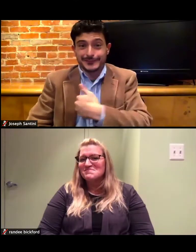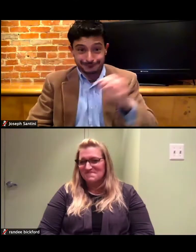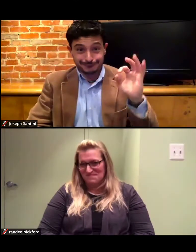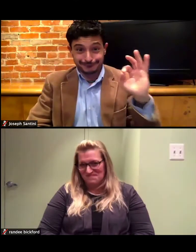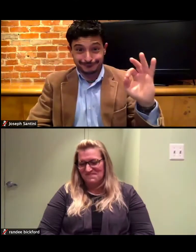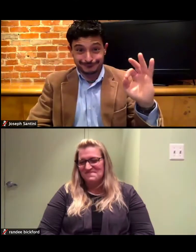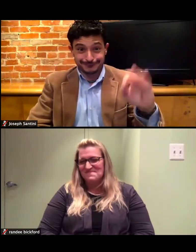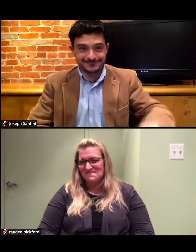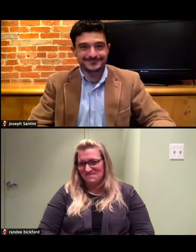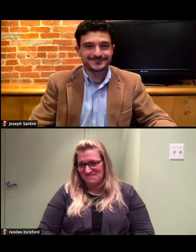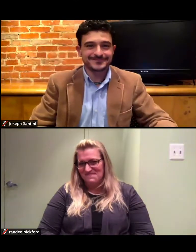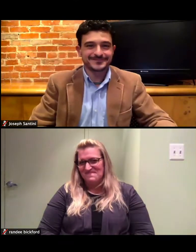we should open it up for a chat.